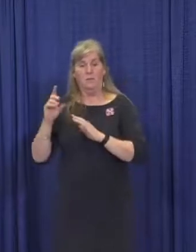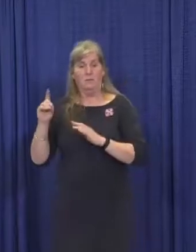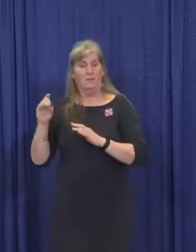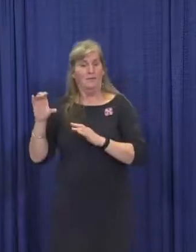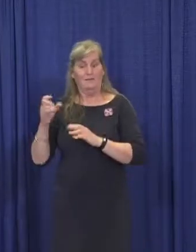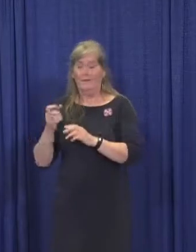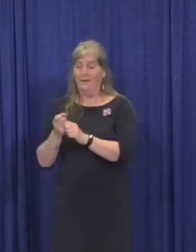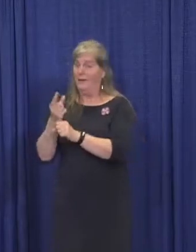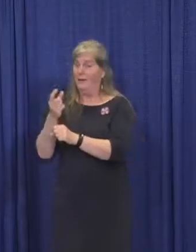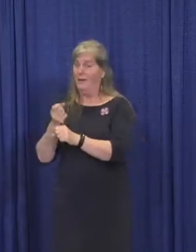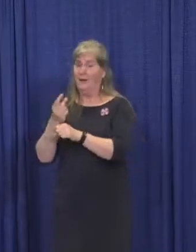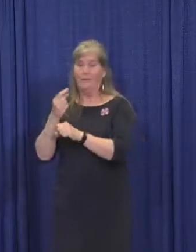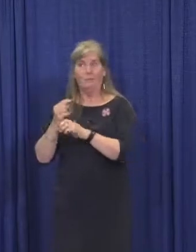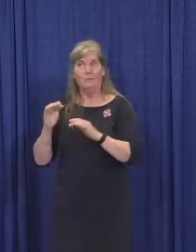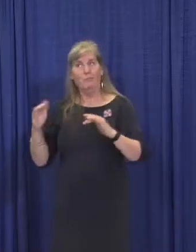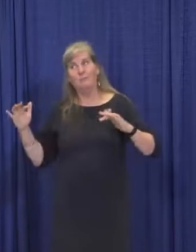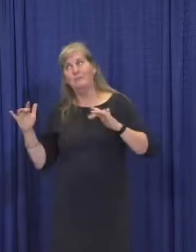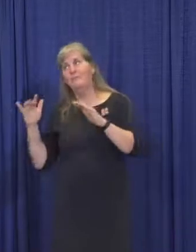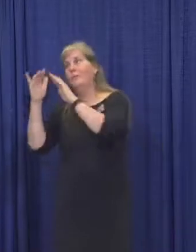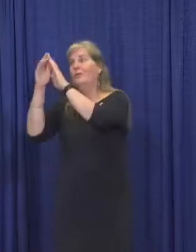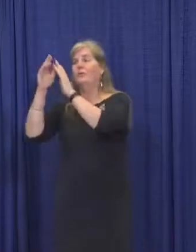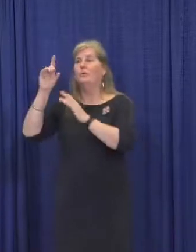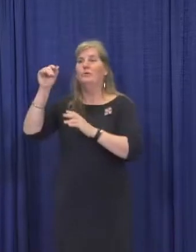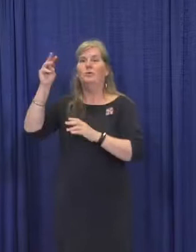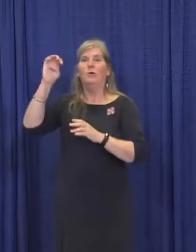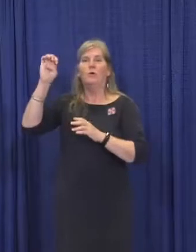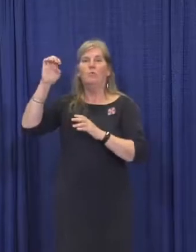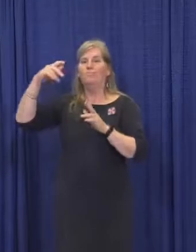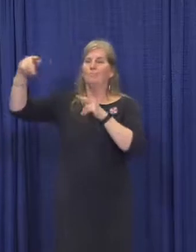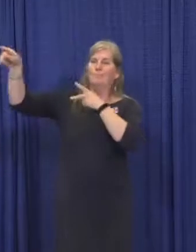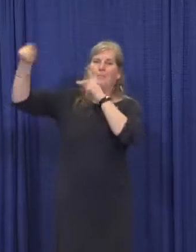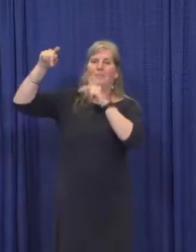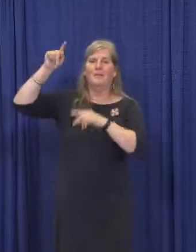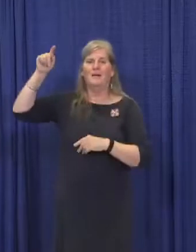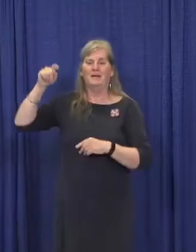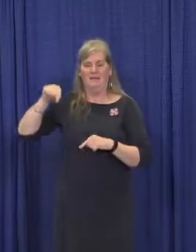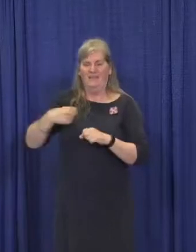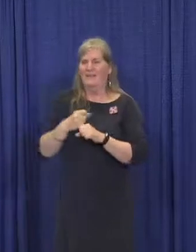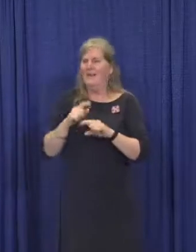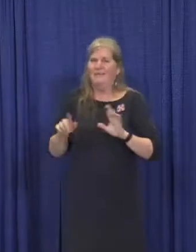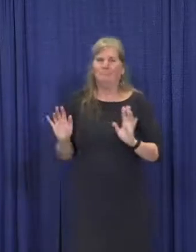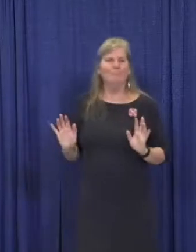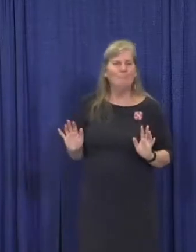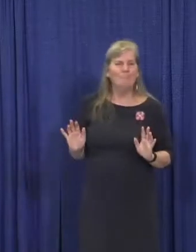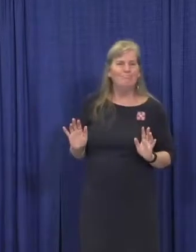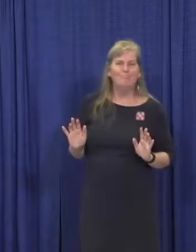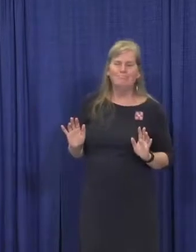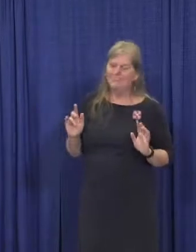In Dawson every year people go up on the road and party for solstice.